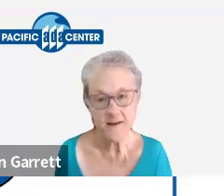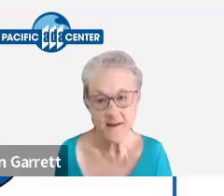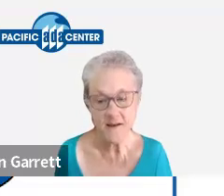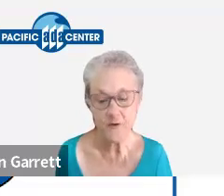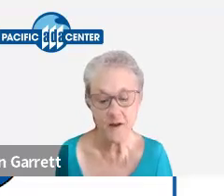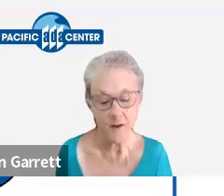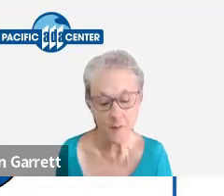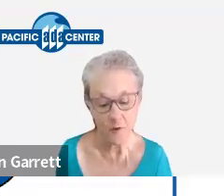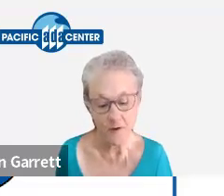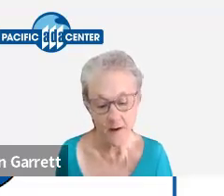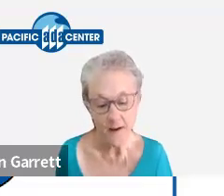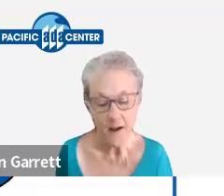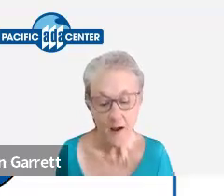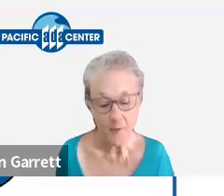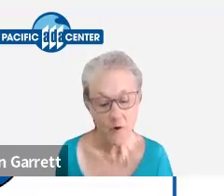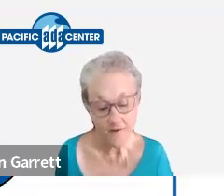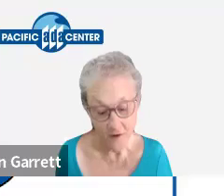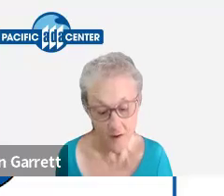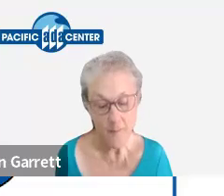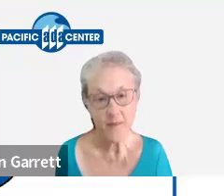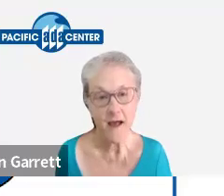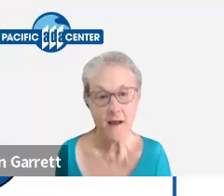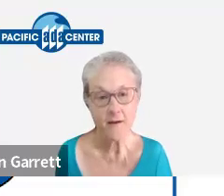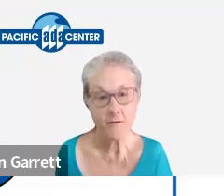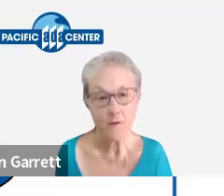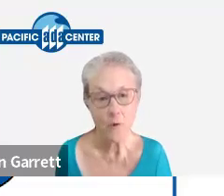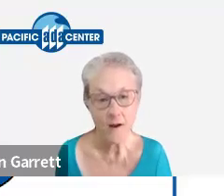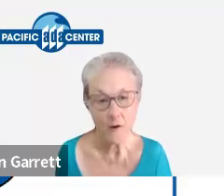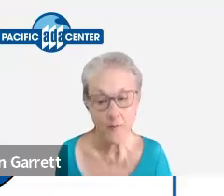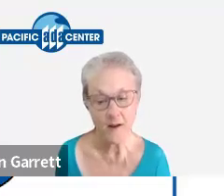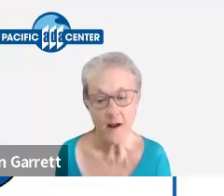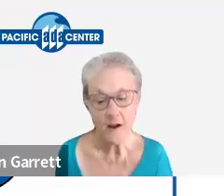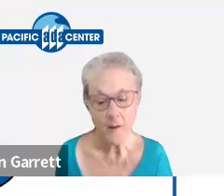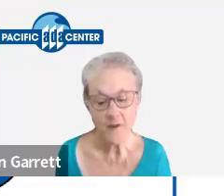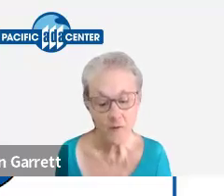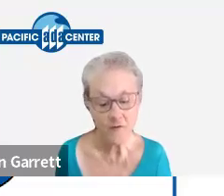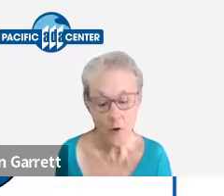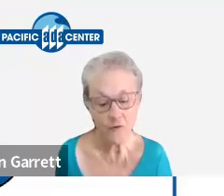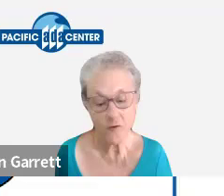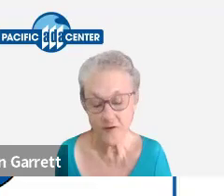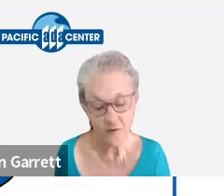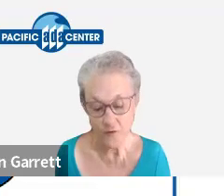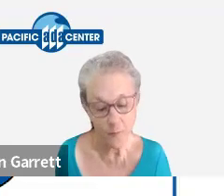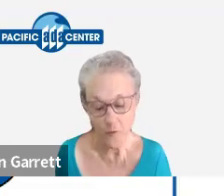and successfully in the community. And we're going to talk about that in a little while. But there was no services or support